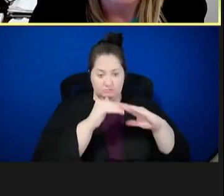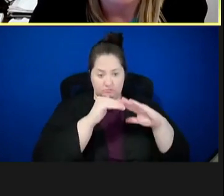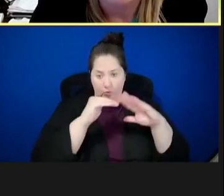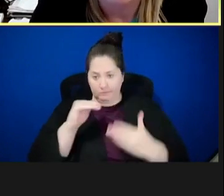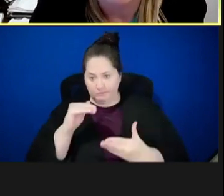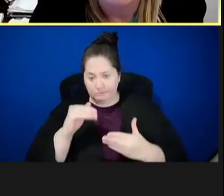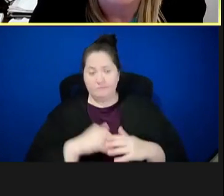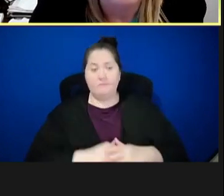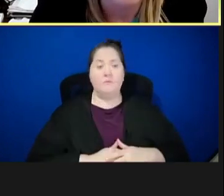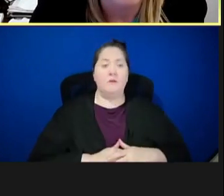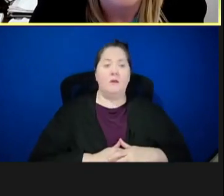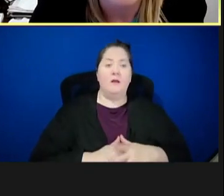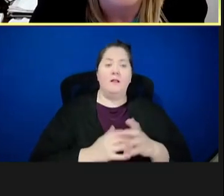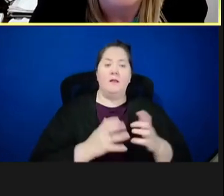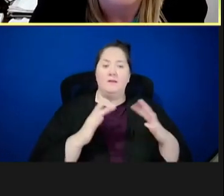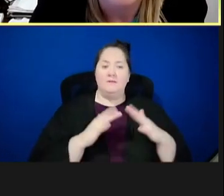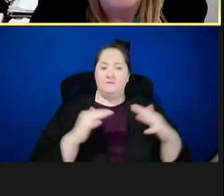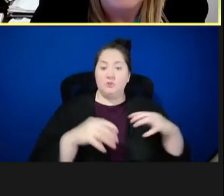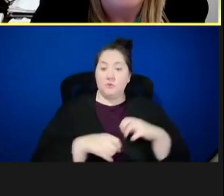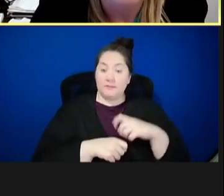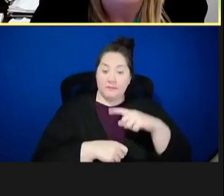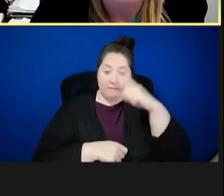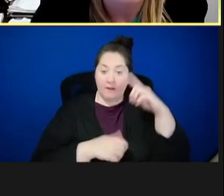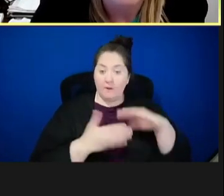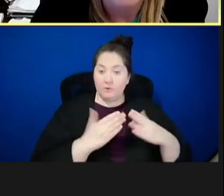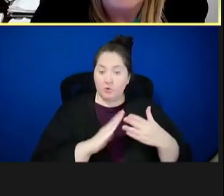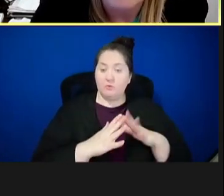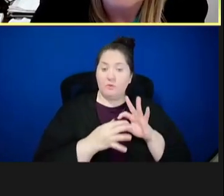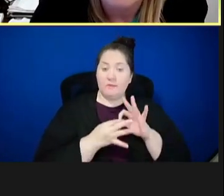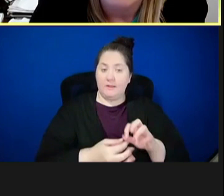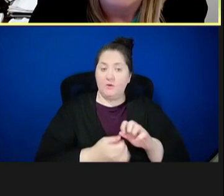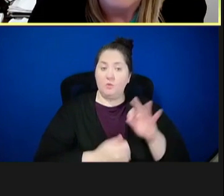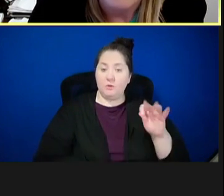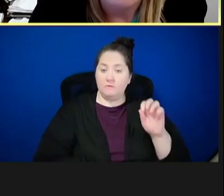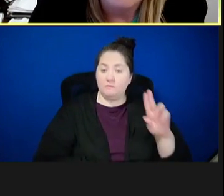a lot of diversity within the black community related to influenza decisions, highlighting